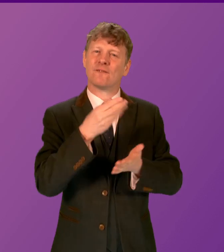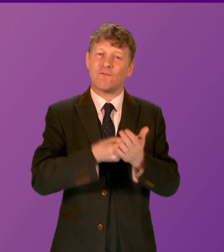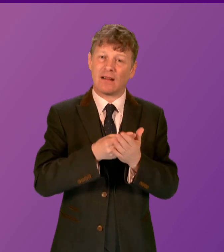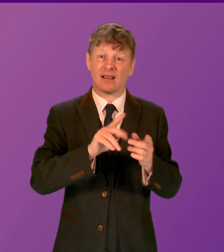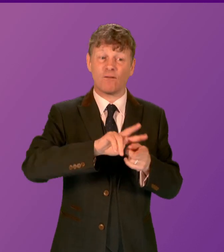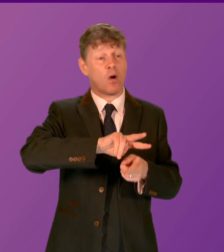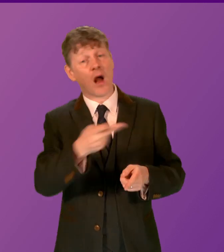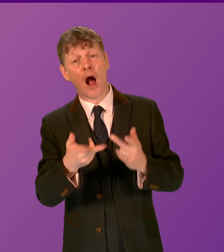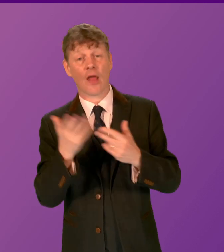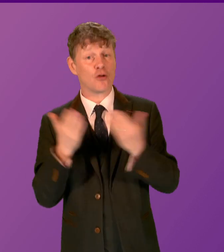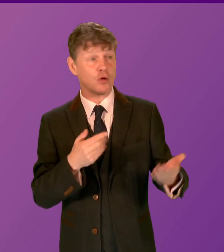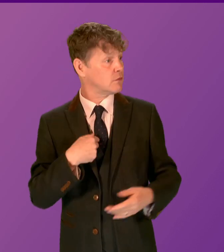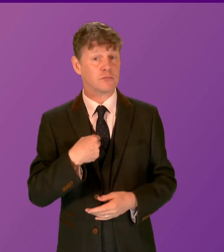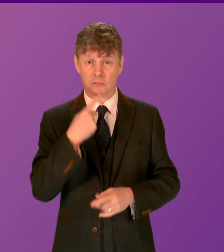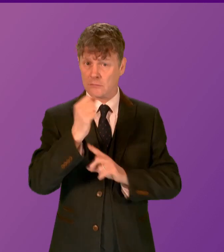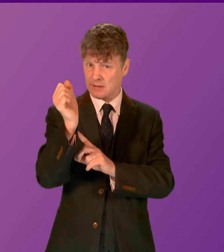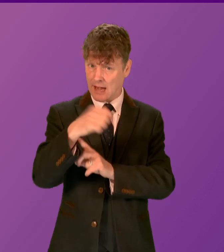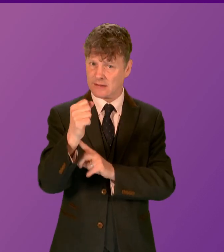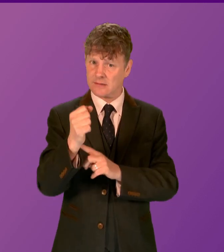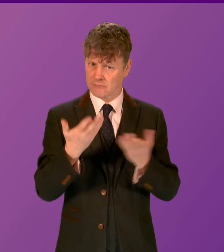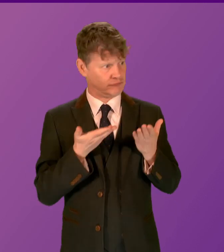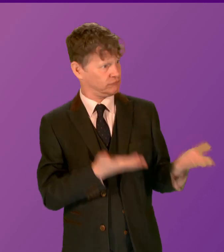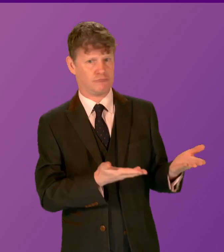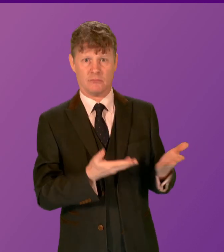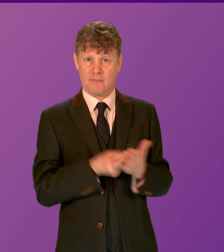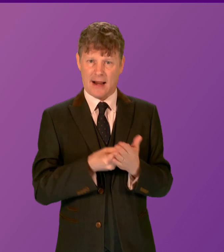we said that we would allow it to retain that money and use it flexibly.